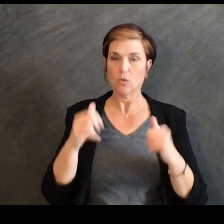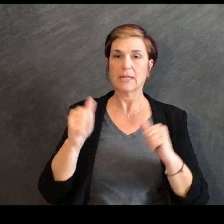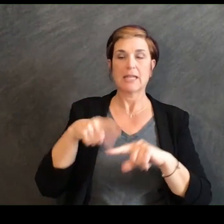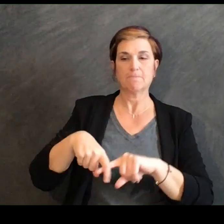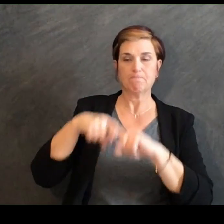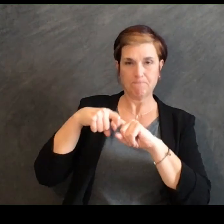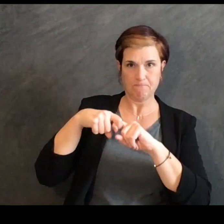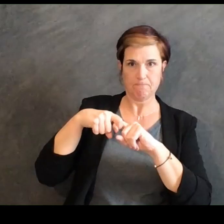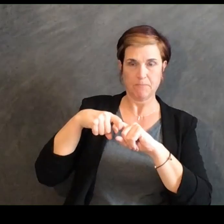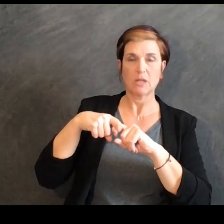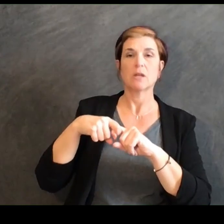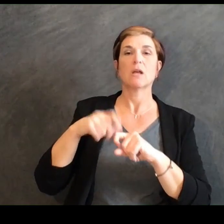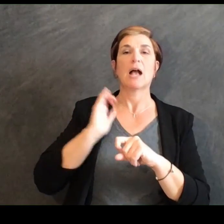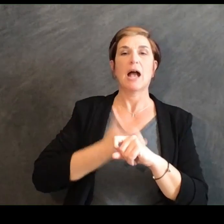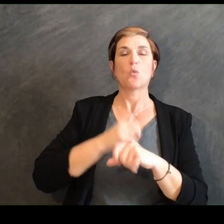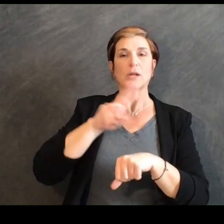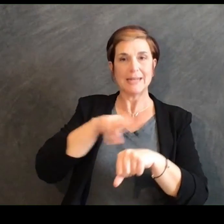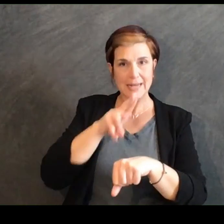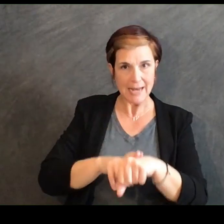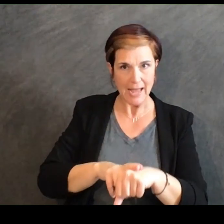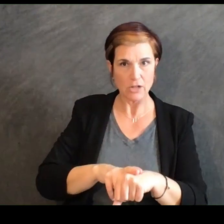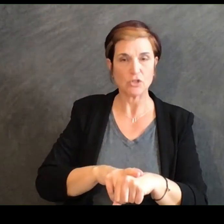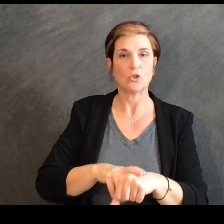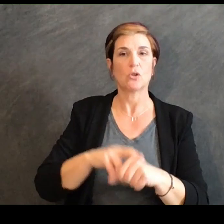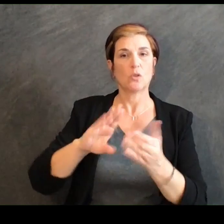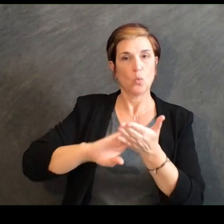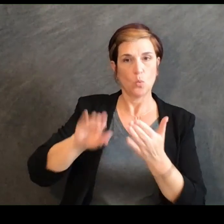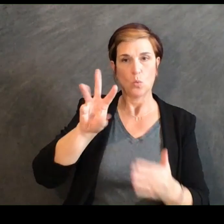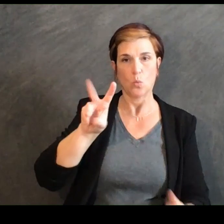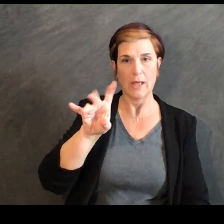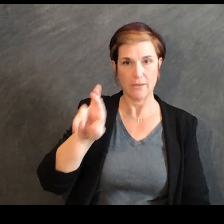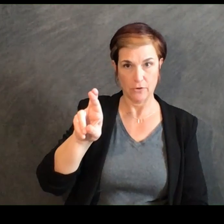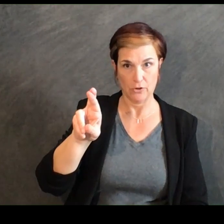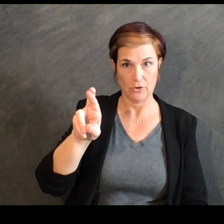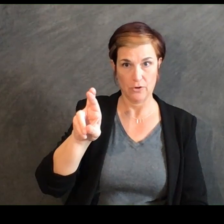temporary national blanket waivers are reserved for the rarest of circumstances